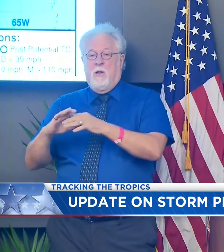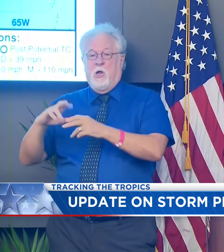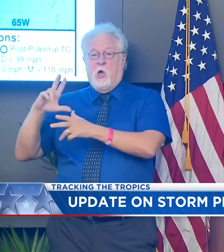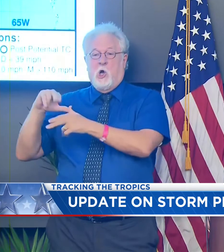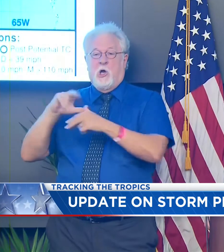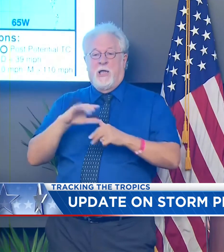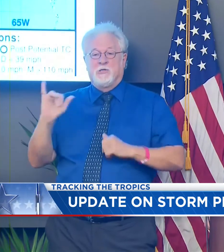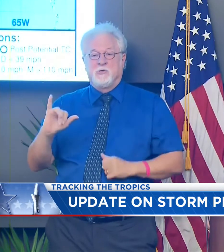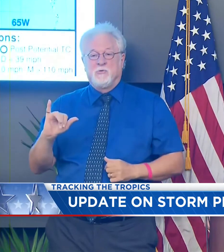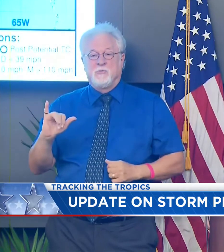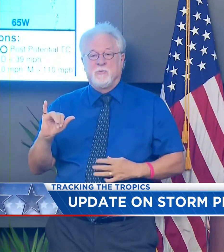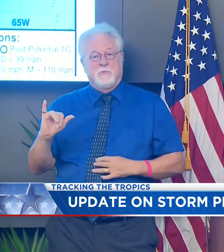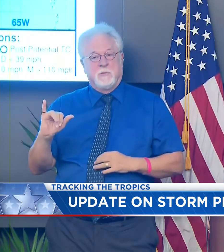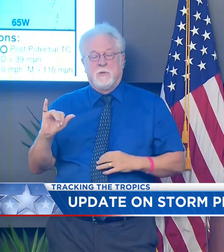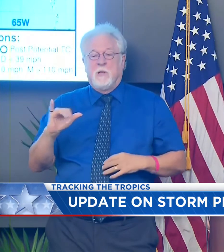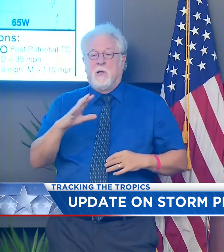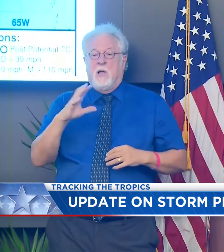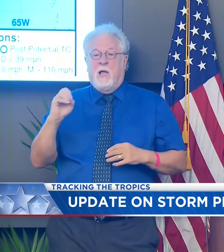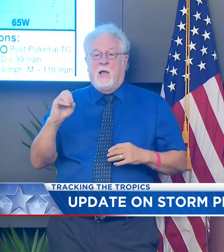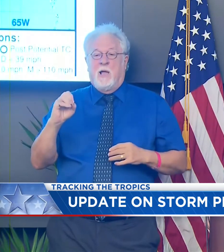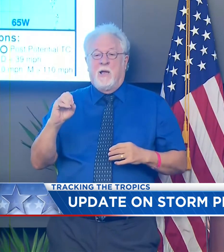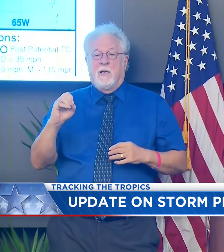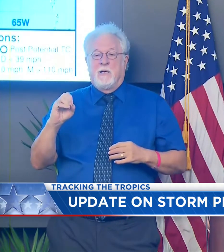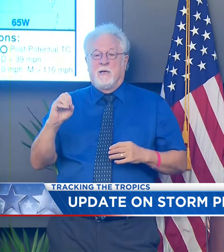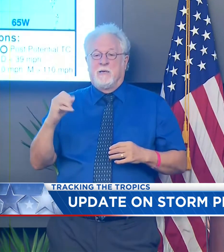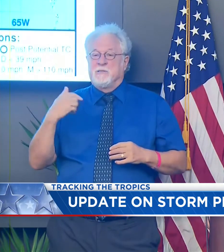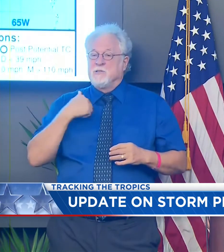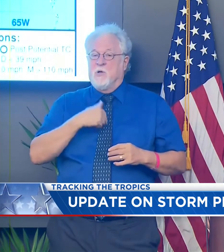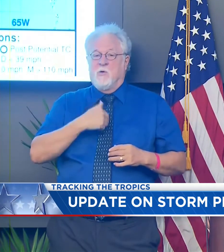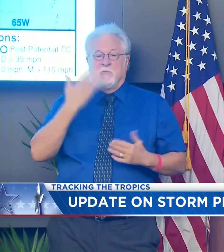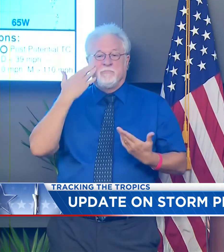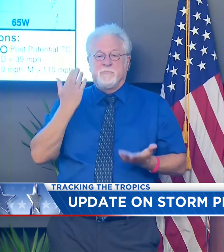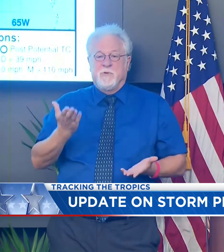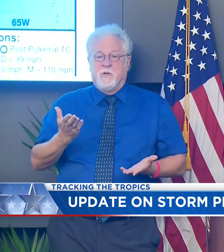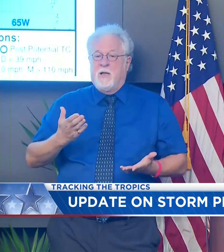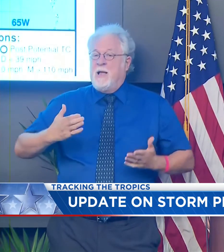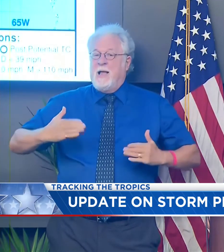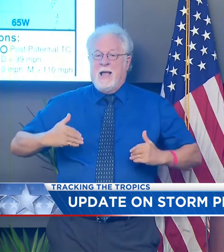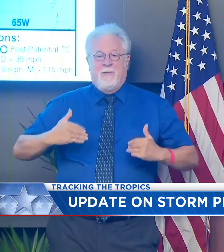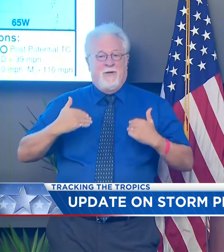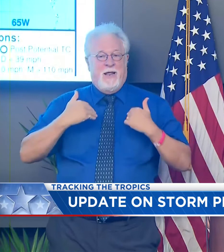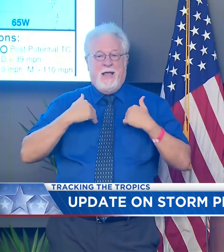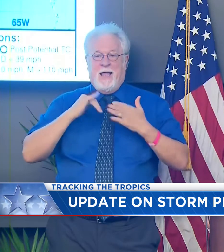OBVIOUSLY, WE HAVE THE SAME PEOPLE THAT WORK THE COVID EMERGENCY, WORKING THE TWO